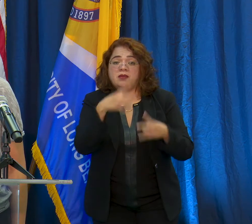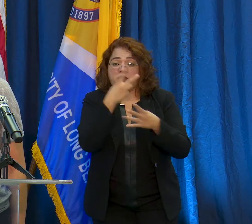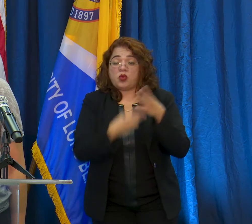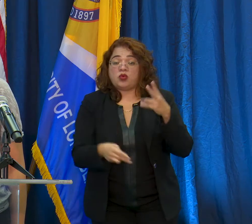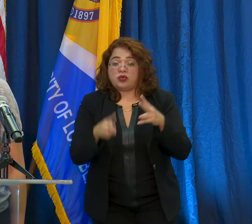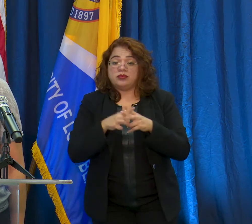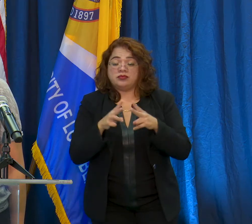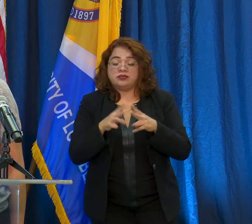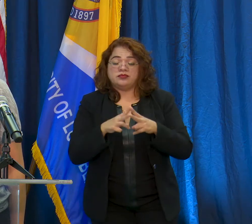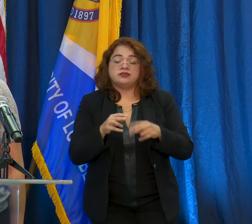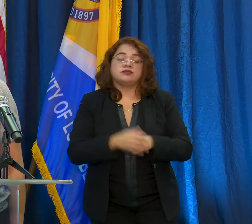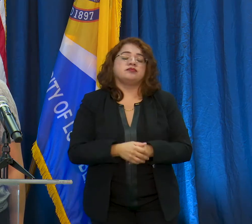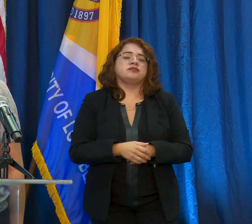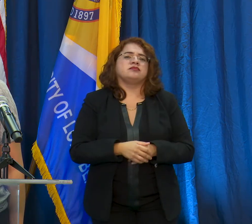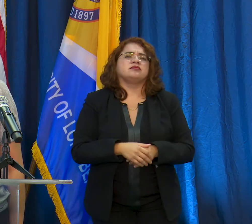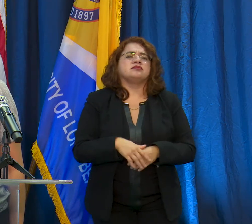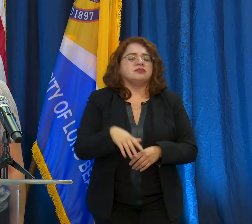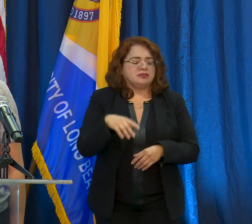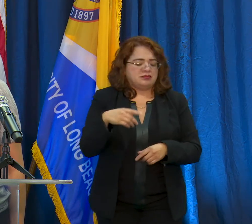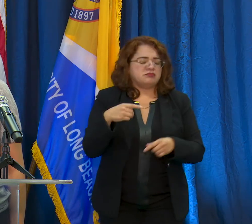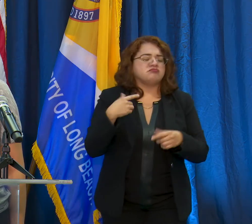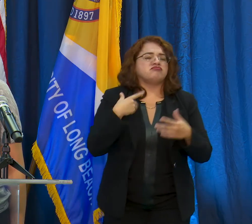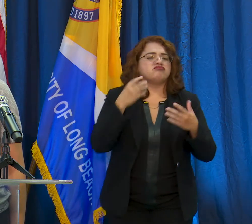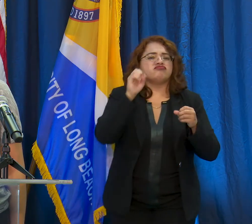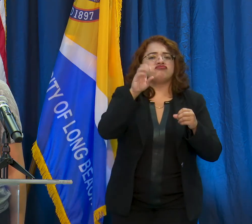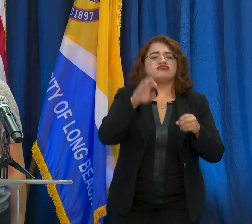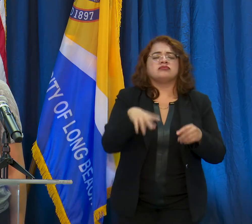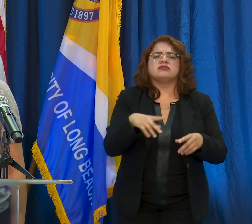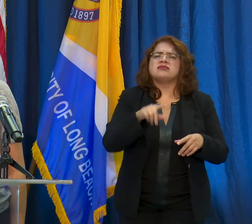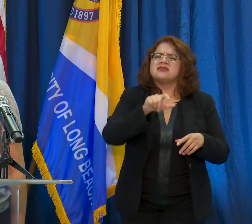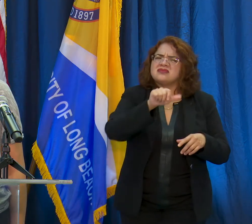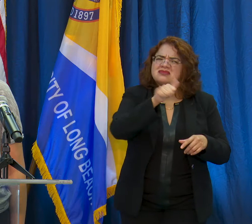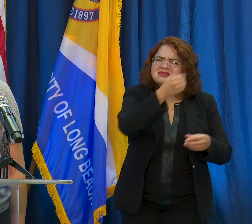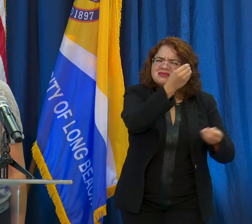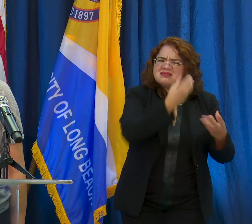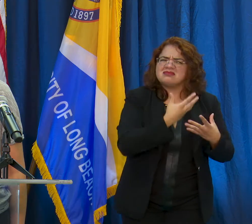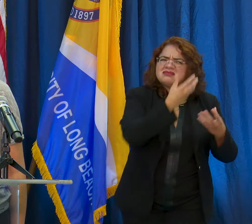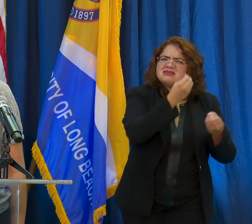Since then, we've received a few reports of potential contact tracing scams that